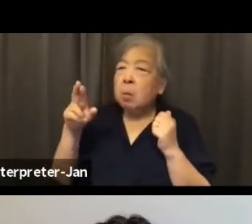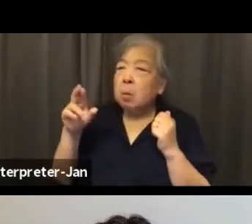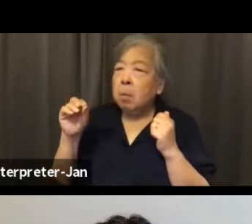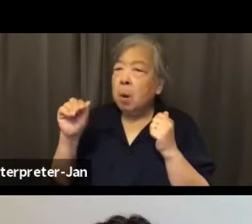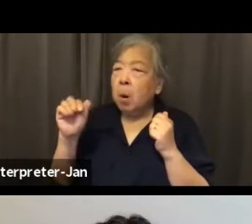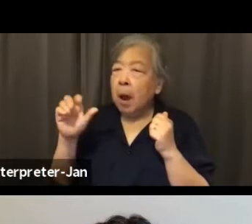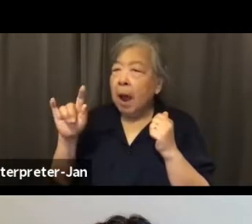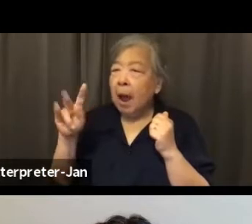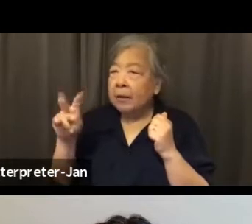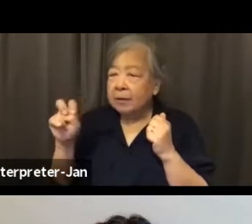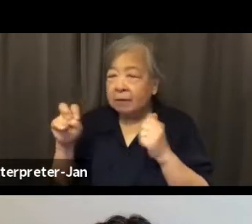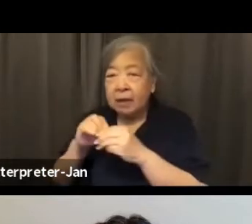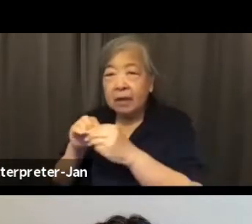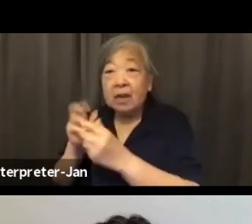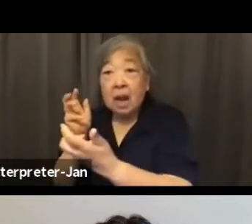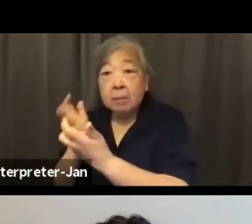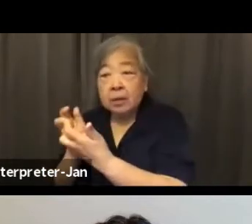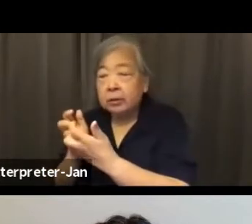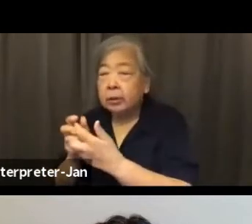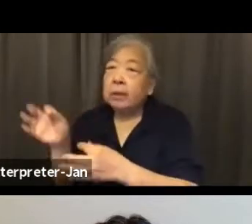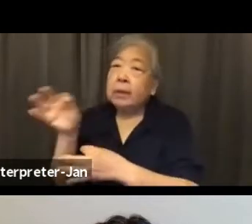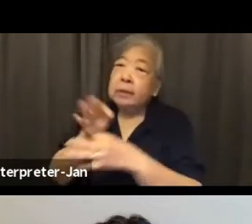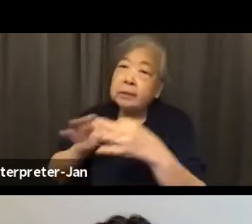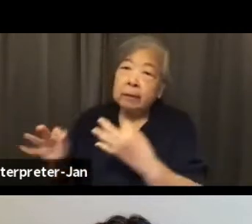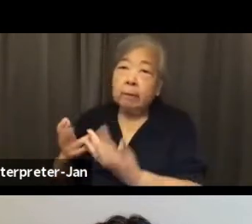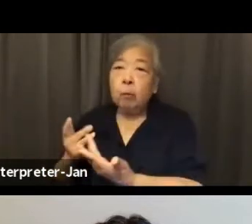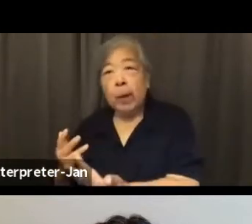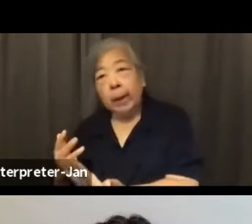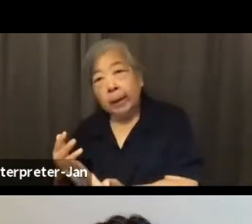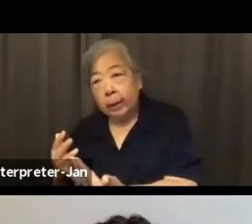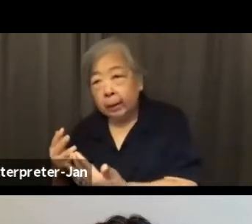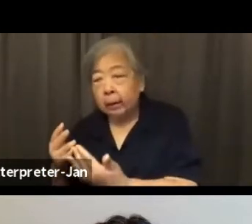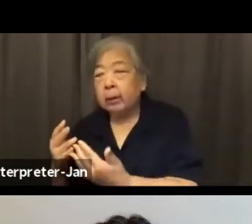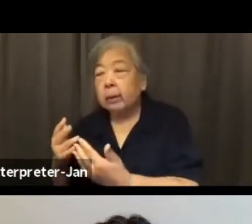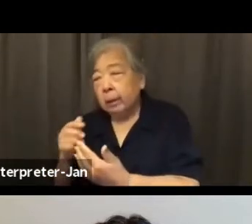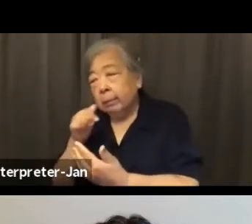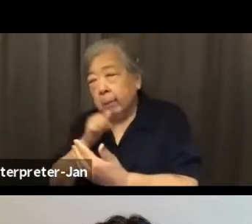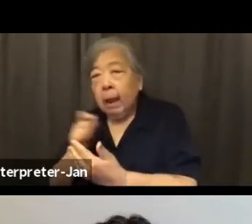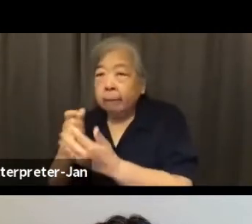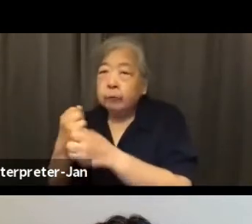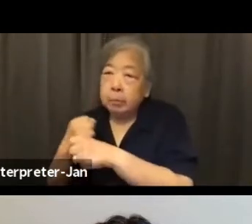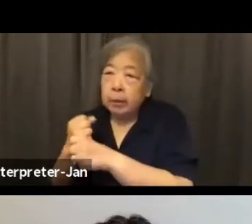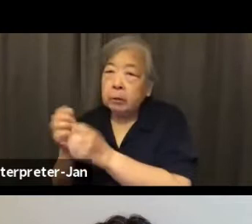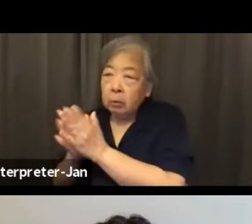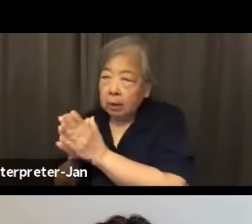than waiting for a person with a disability to make a request, so our other goal is to